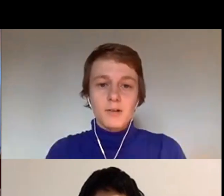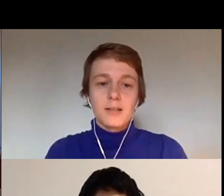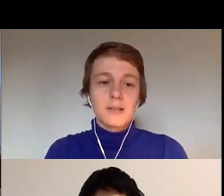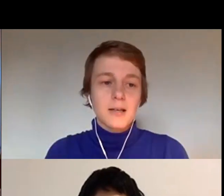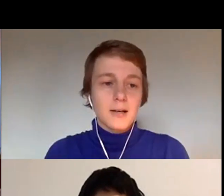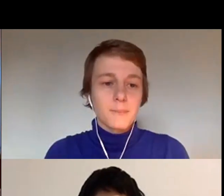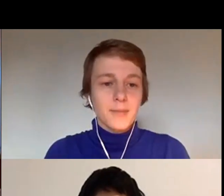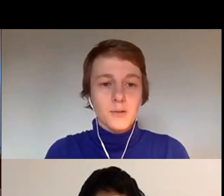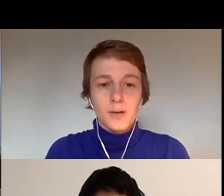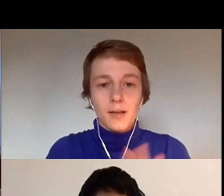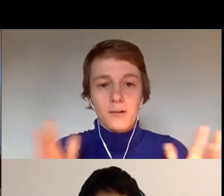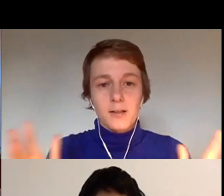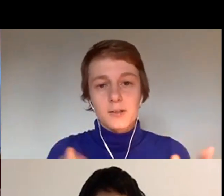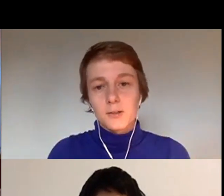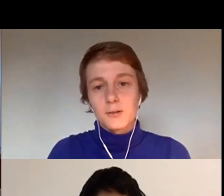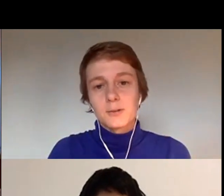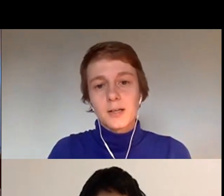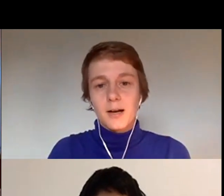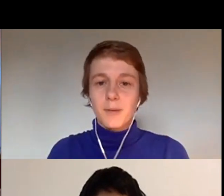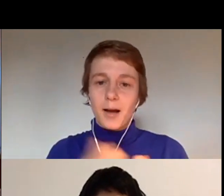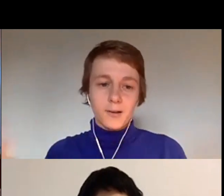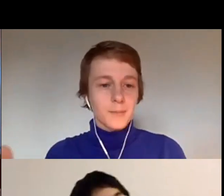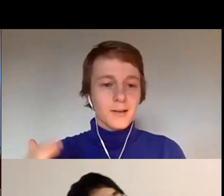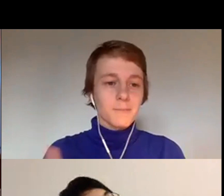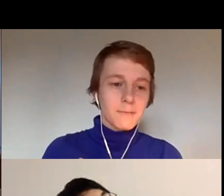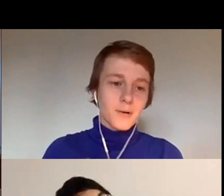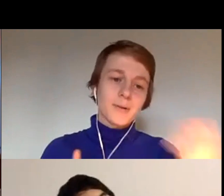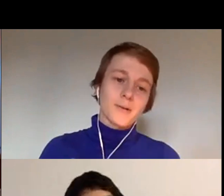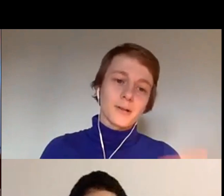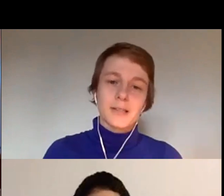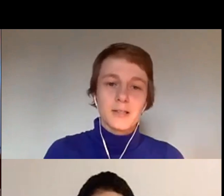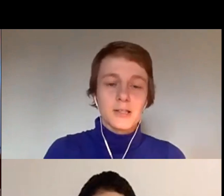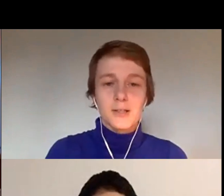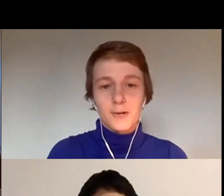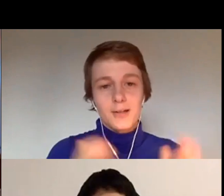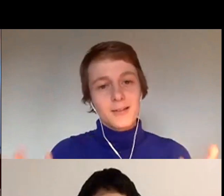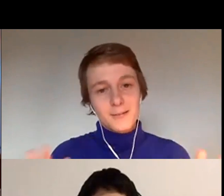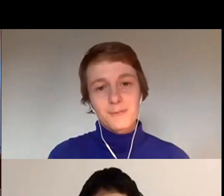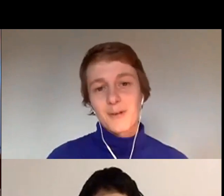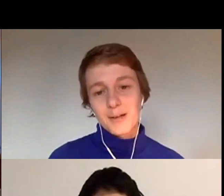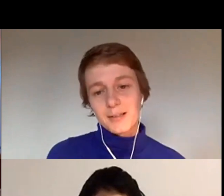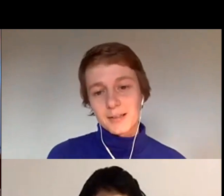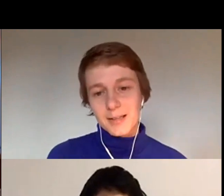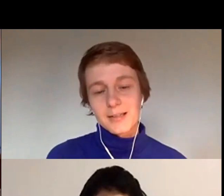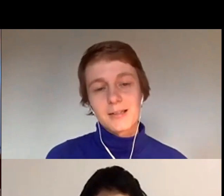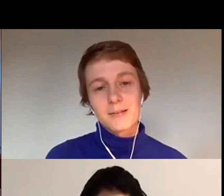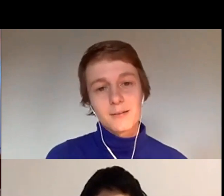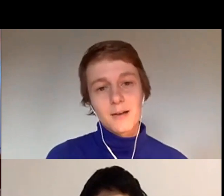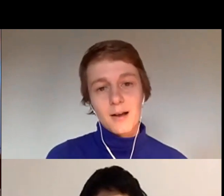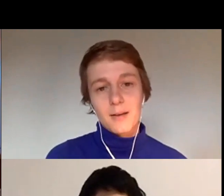phase. That's what allowed us to hire Companion-Platform and Laurel and Taichi so very excited and